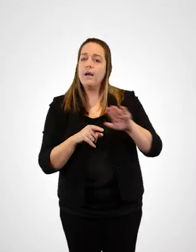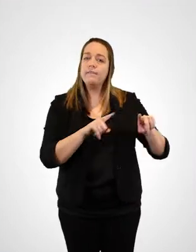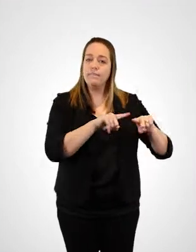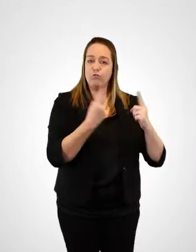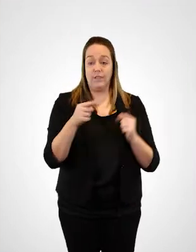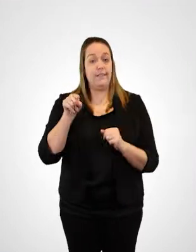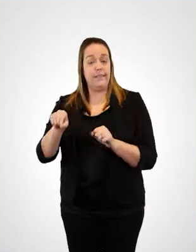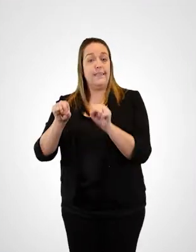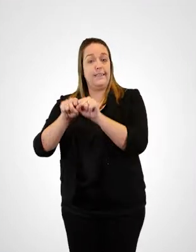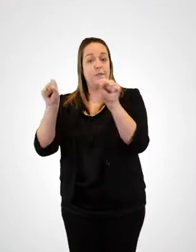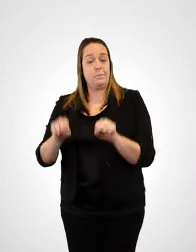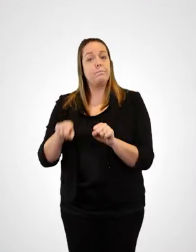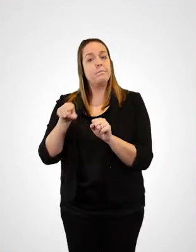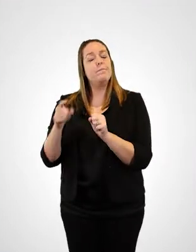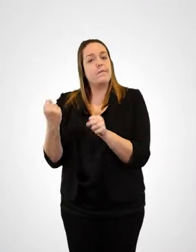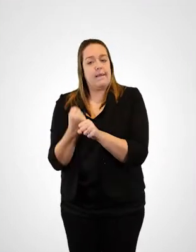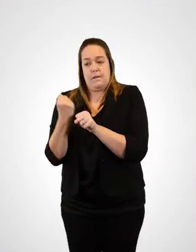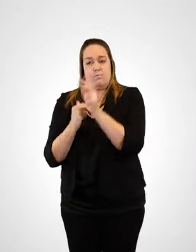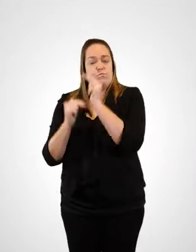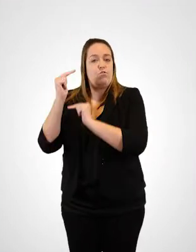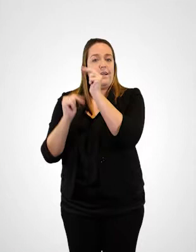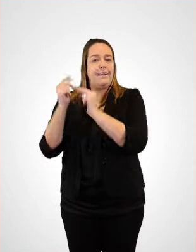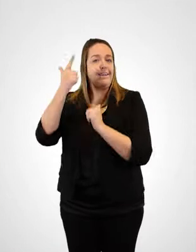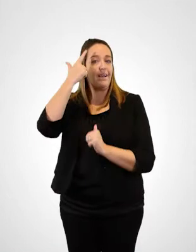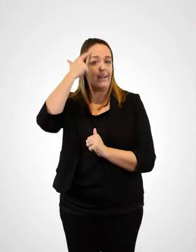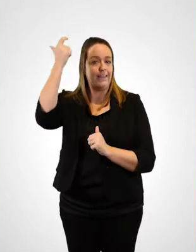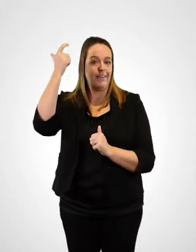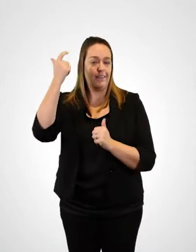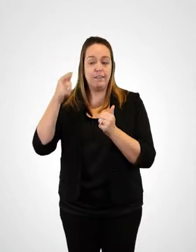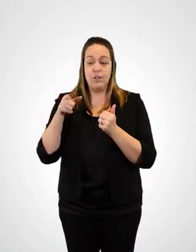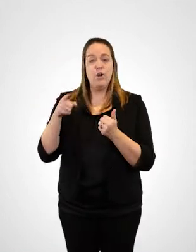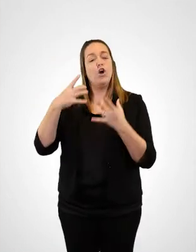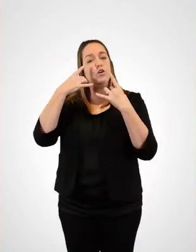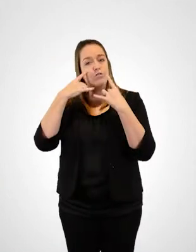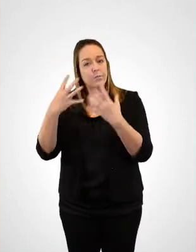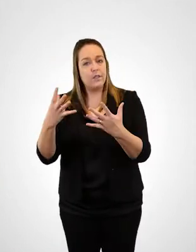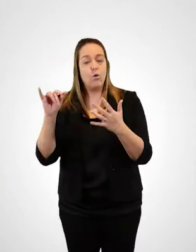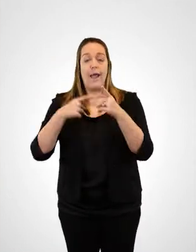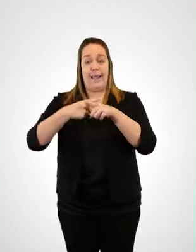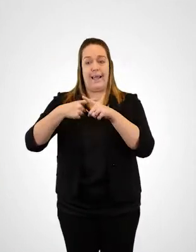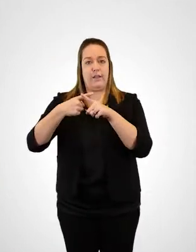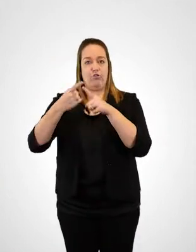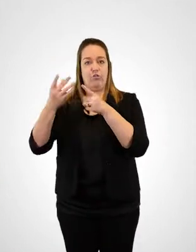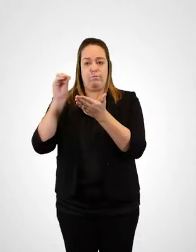These are systems that were developed, created, invented if you will, to represent or put English on the hands.